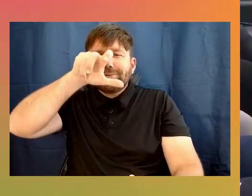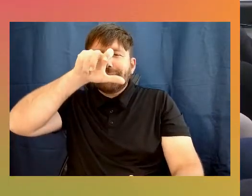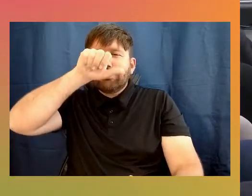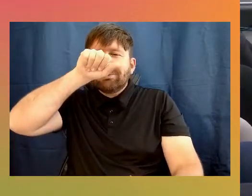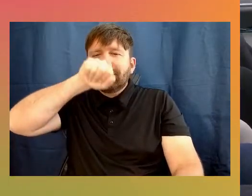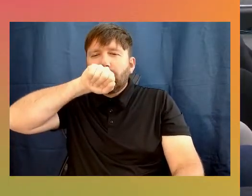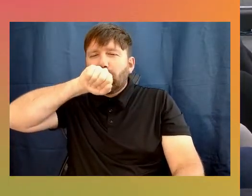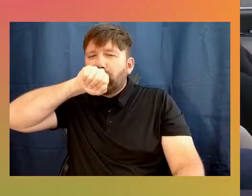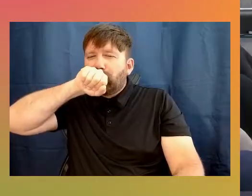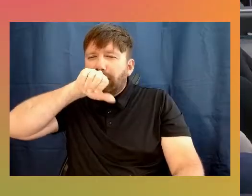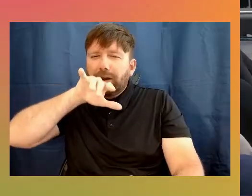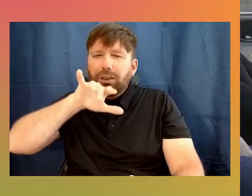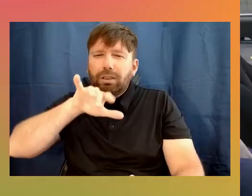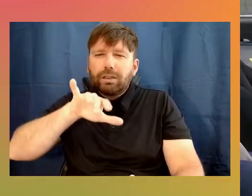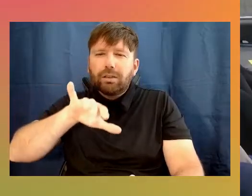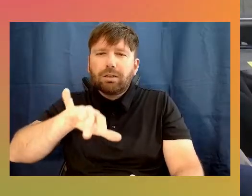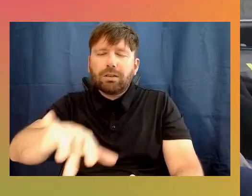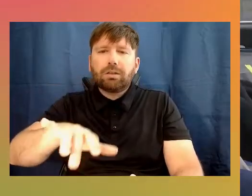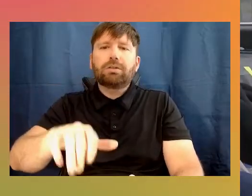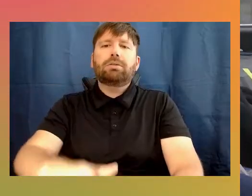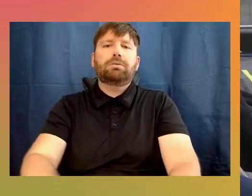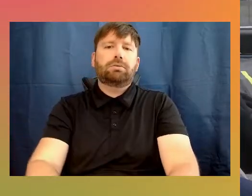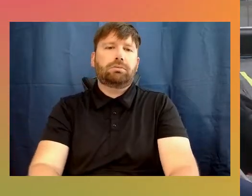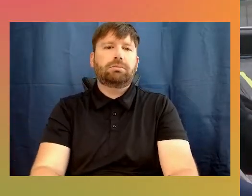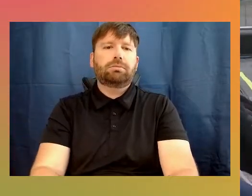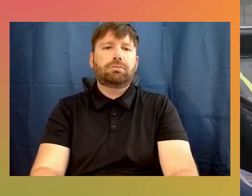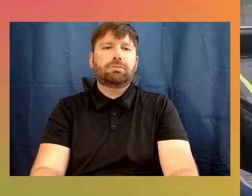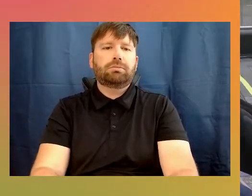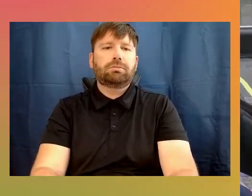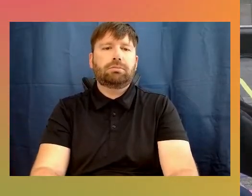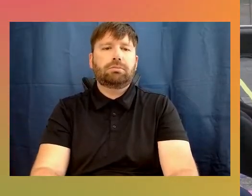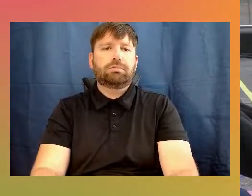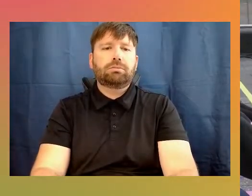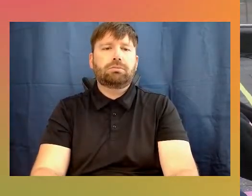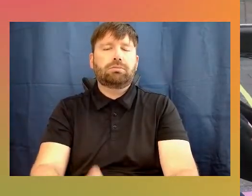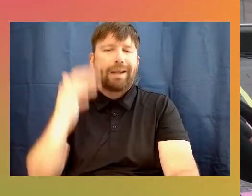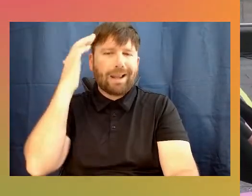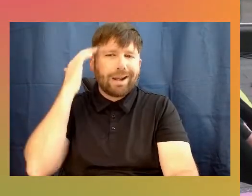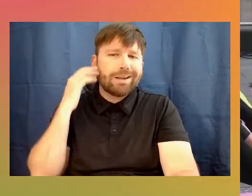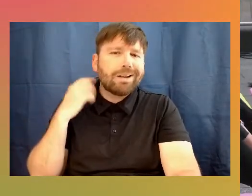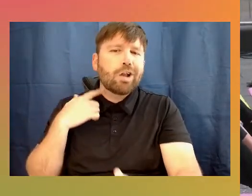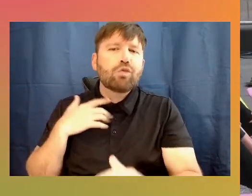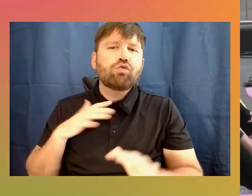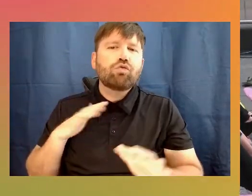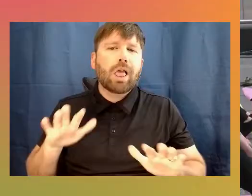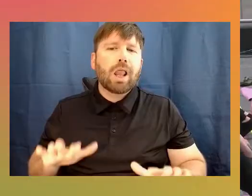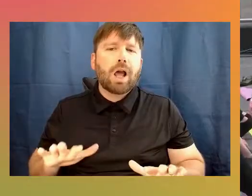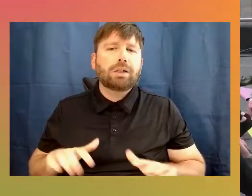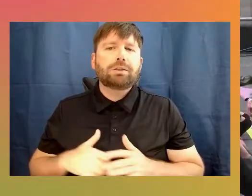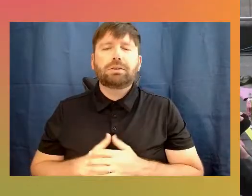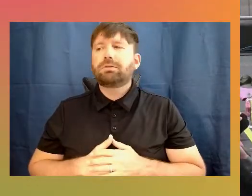BIG INHALE THROUGH THE NOSE.